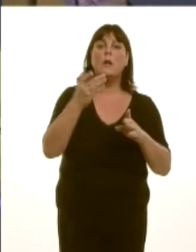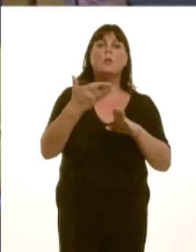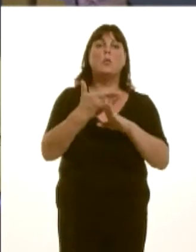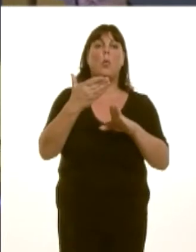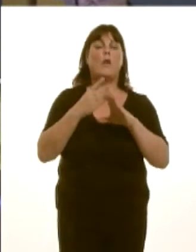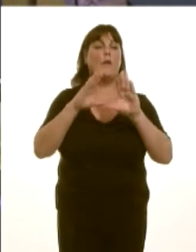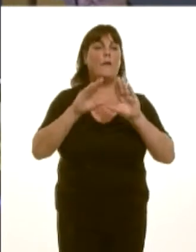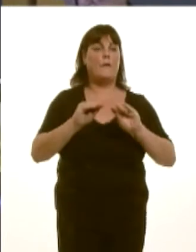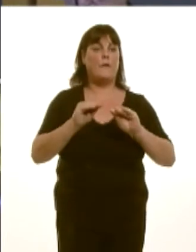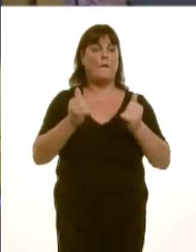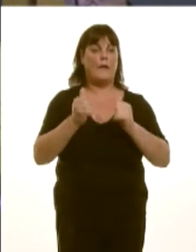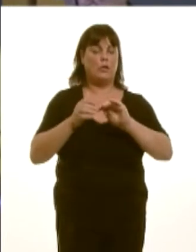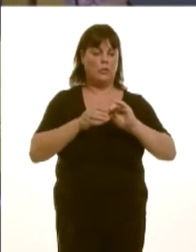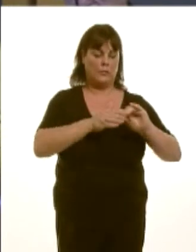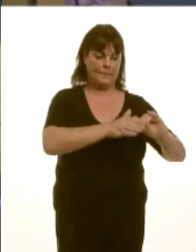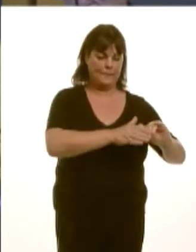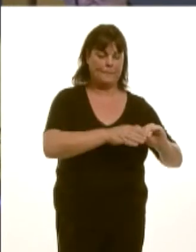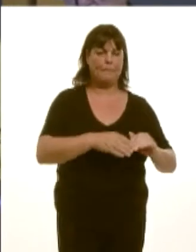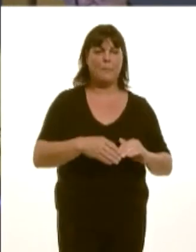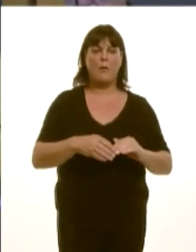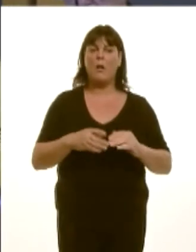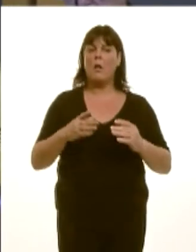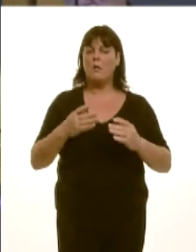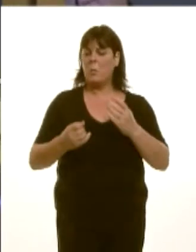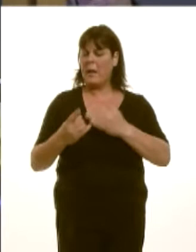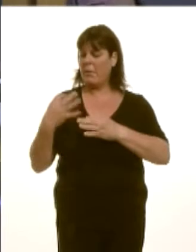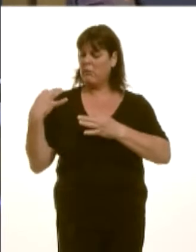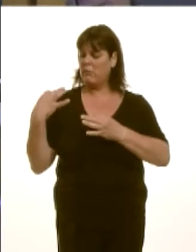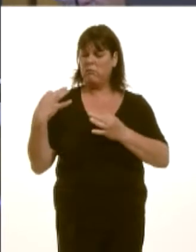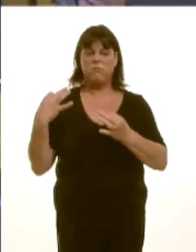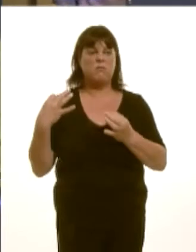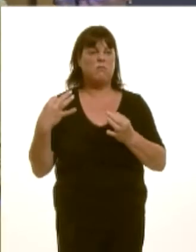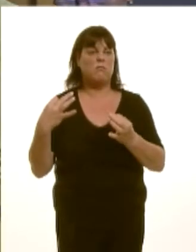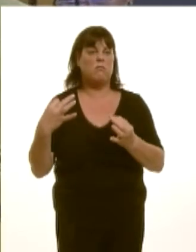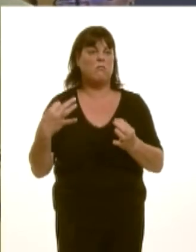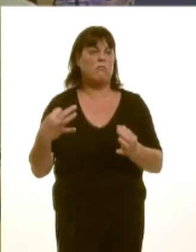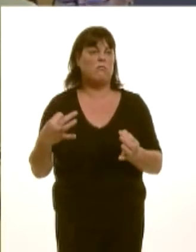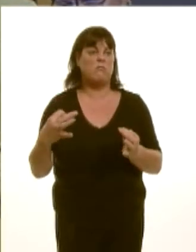shortly after that. There appears to have been very little development in progressing this passenger service in the